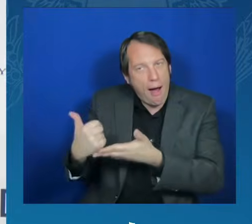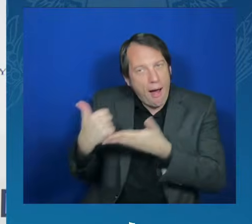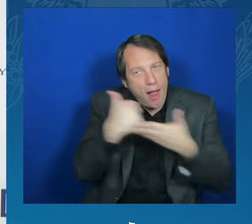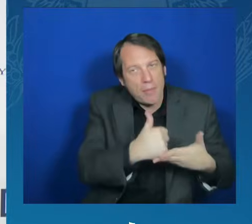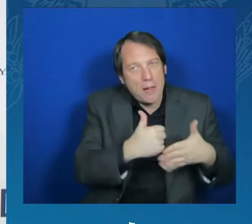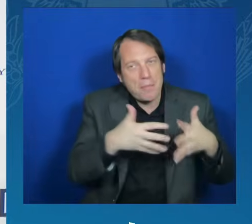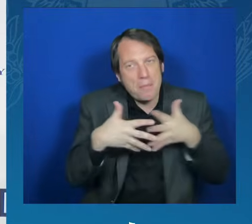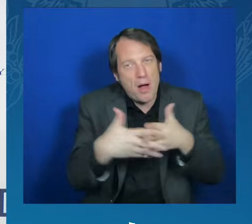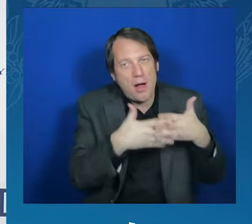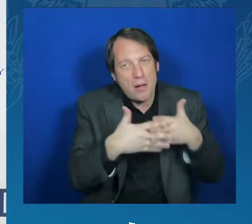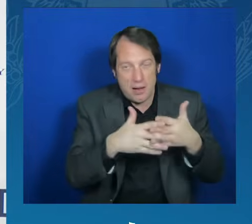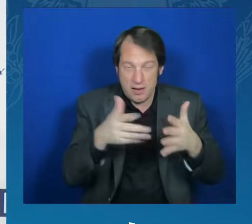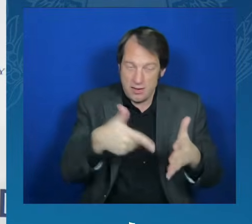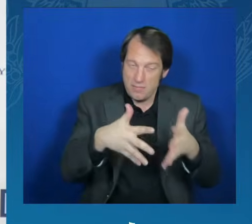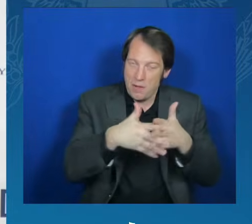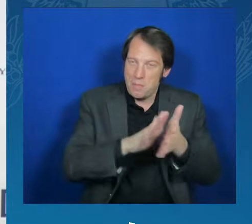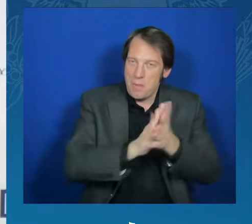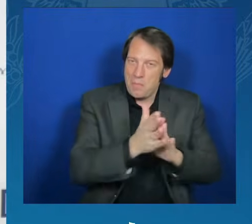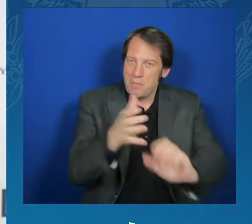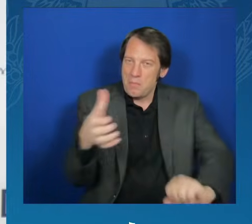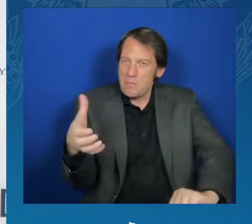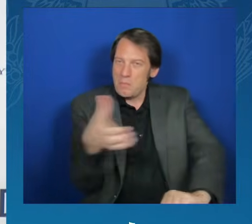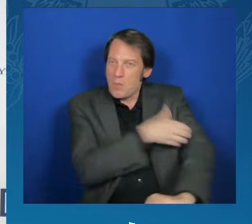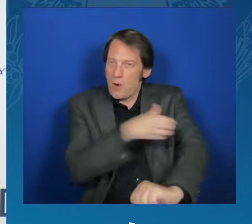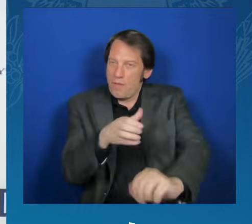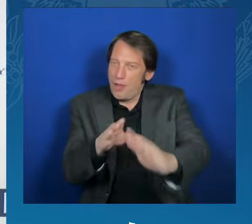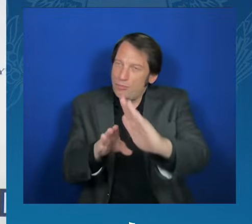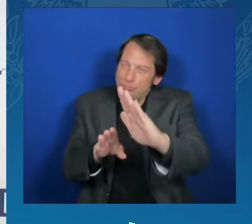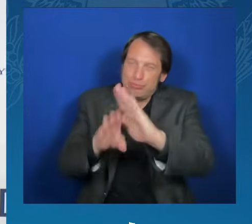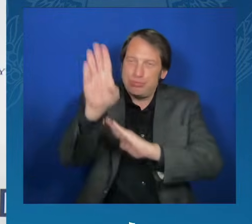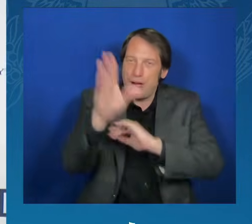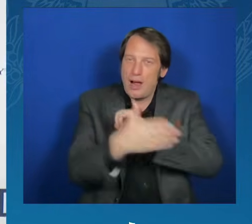alliances that have prevented wars, defended freedom,